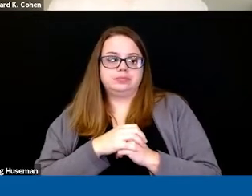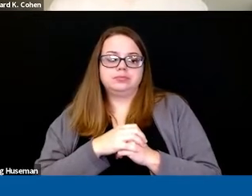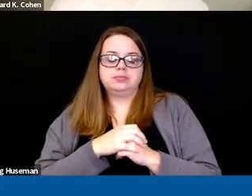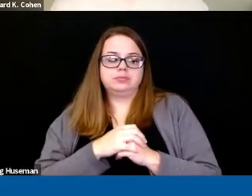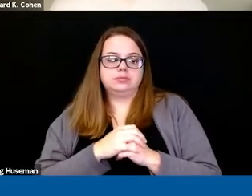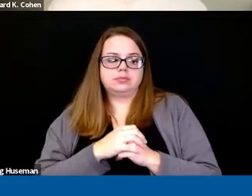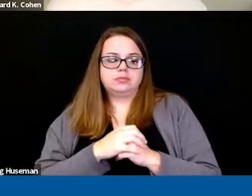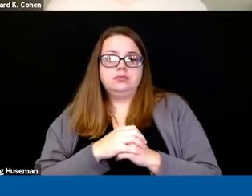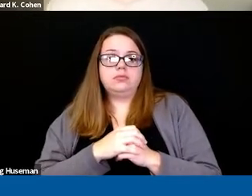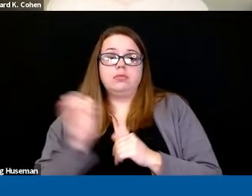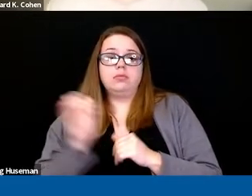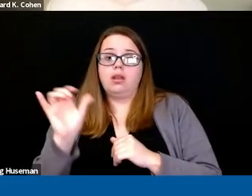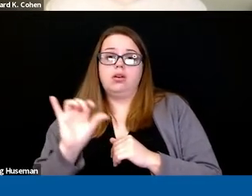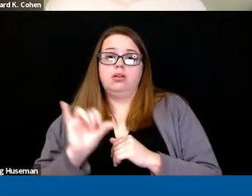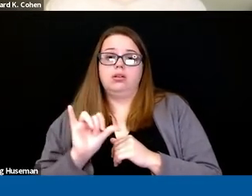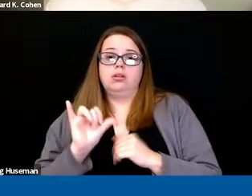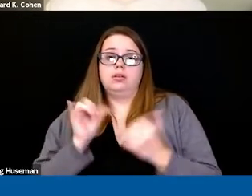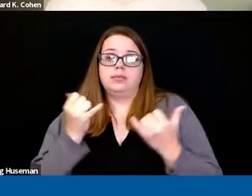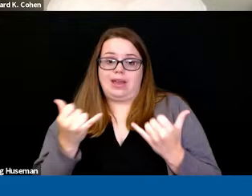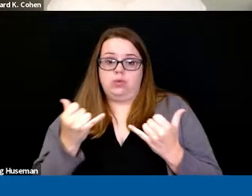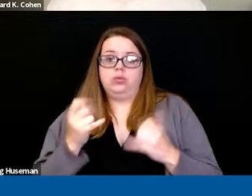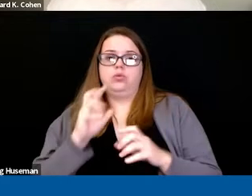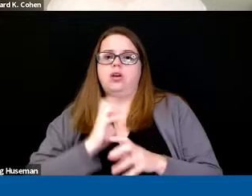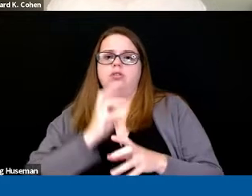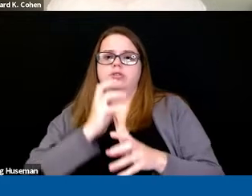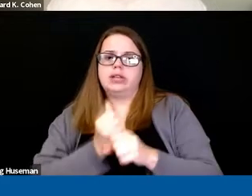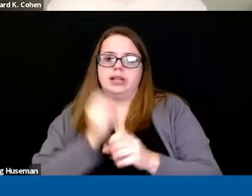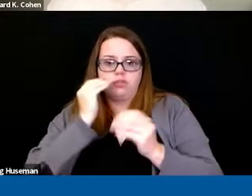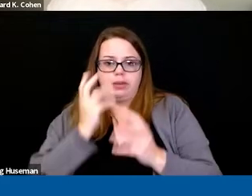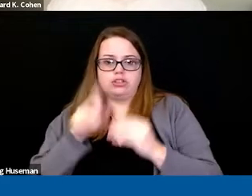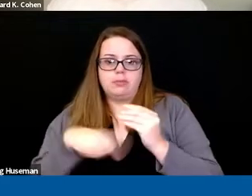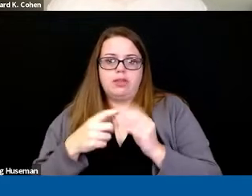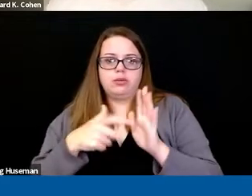On the flip side, you also get information on the required parent role for a particular element.